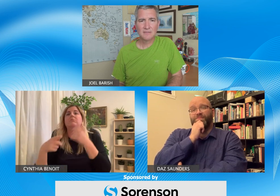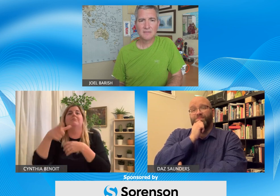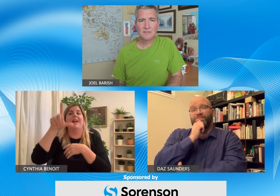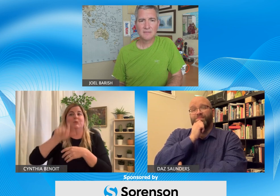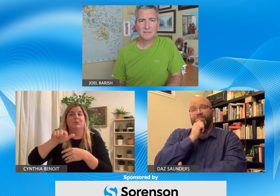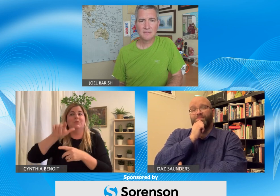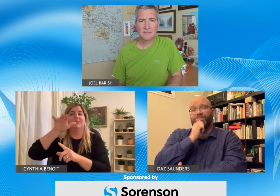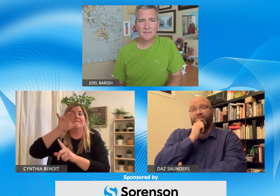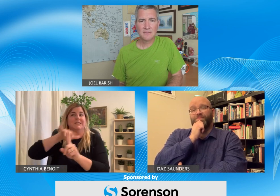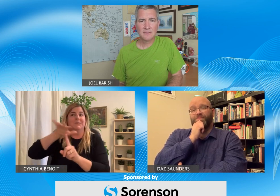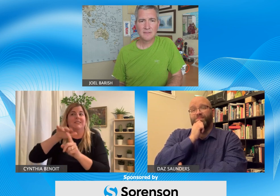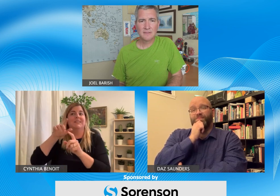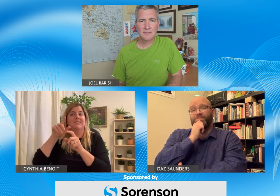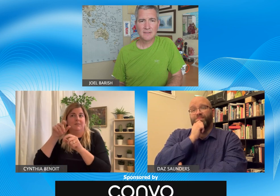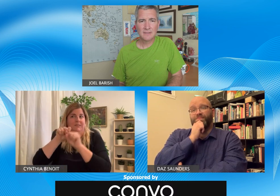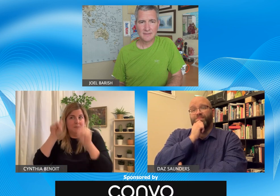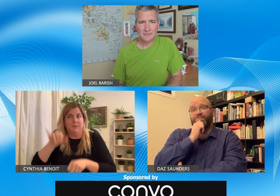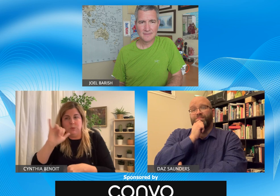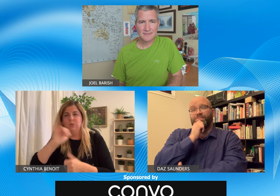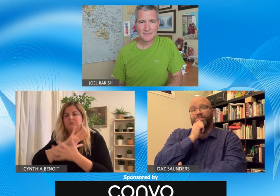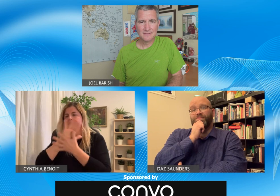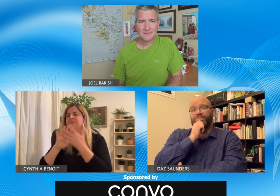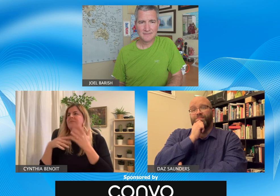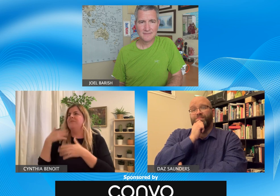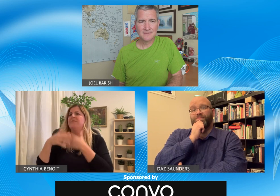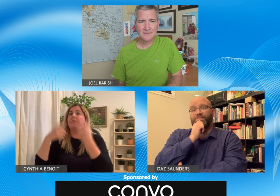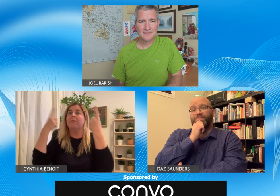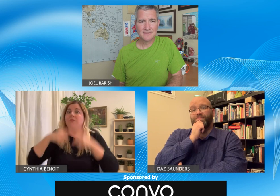even an LSQ assessment system.